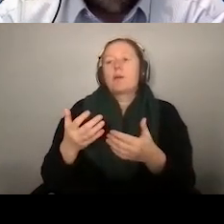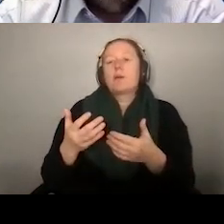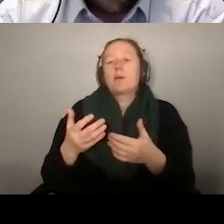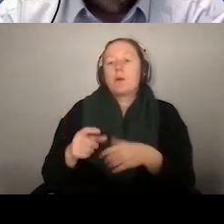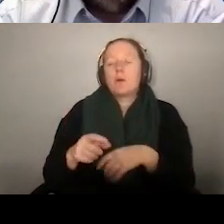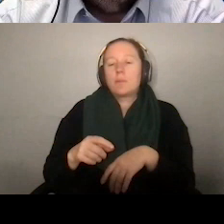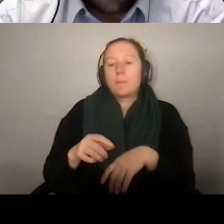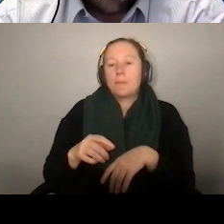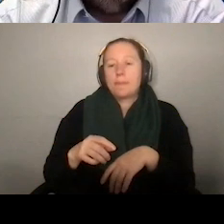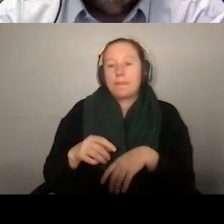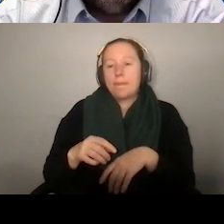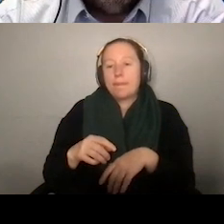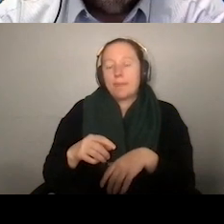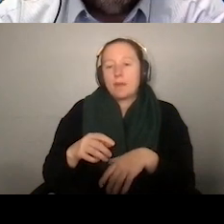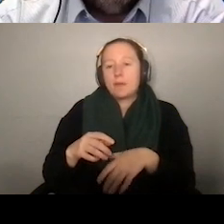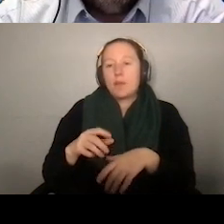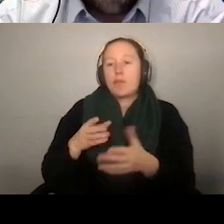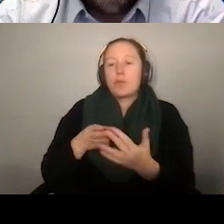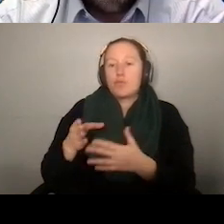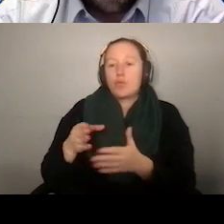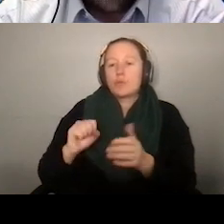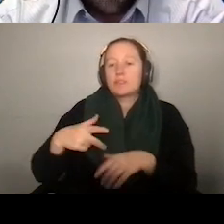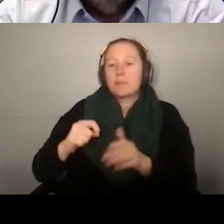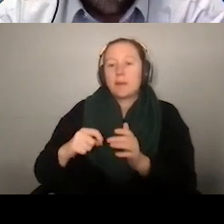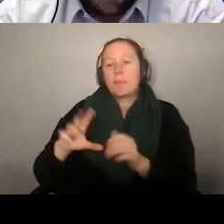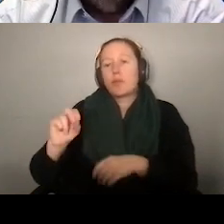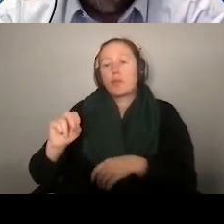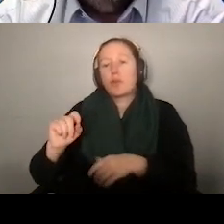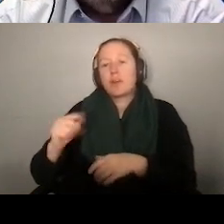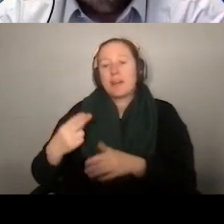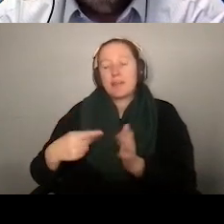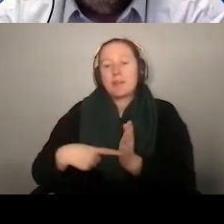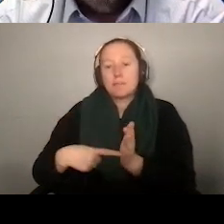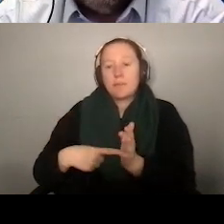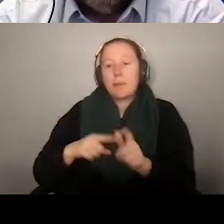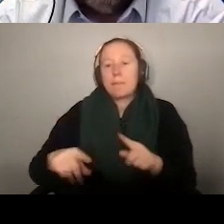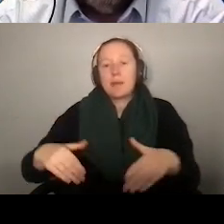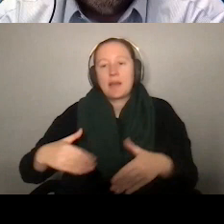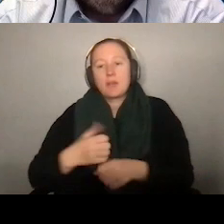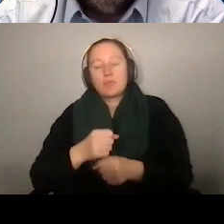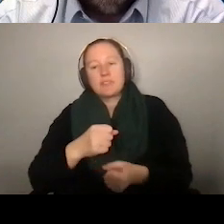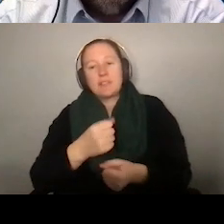have incurred award expenses through September 30, but you have not yet received reimbursement for all of those expenses,